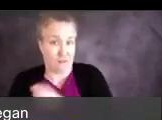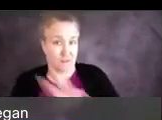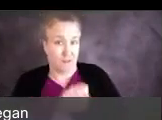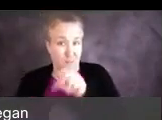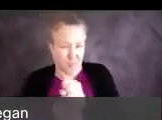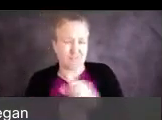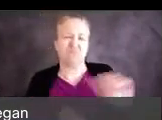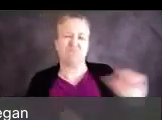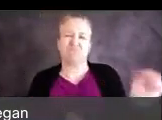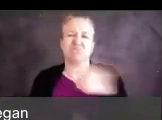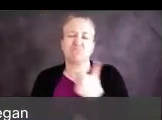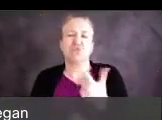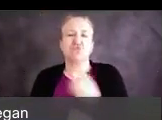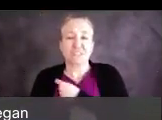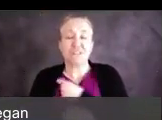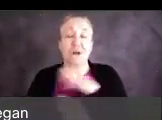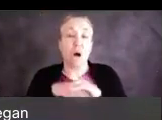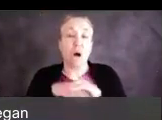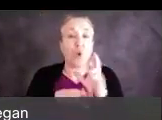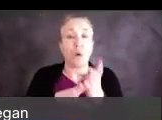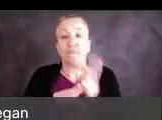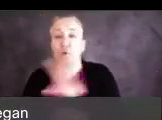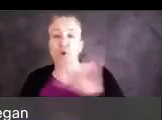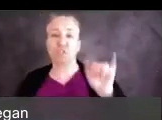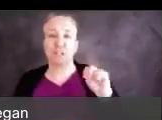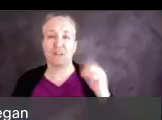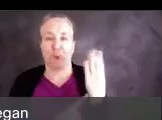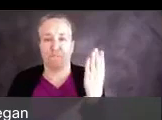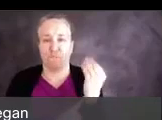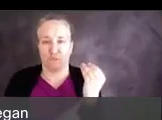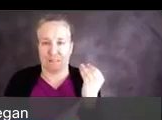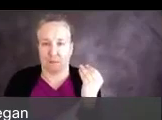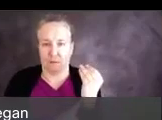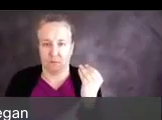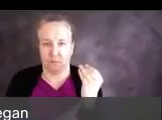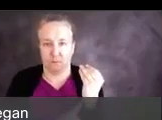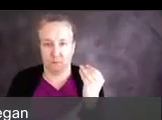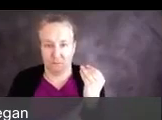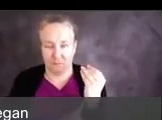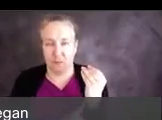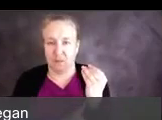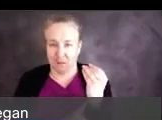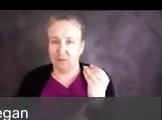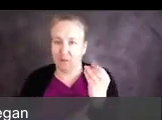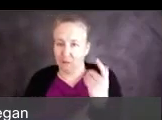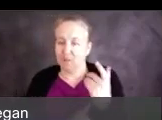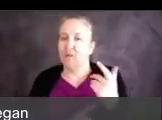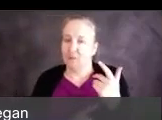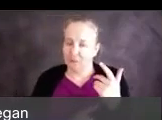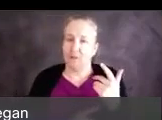on or before January the 14th. It took us a while to move past the more than 30,000